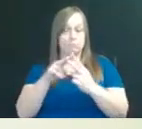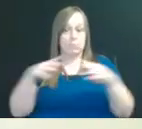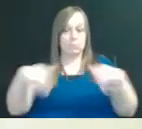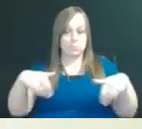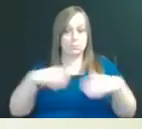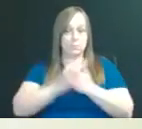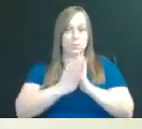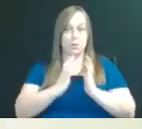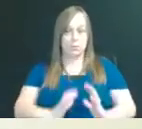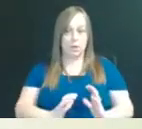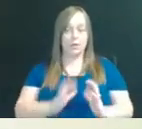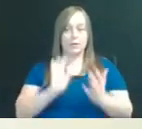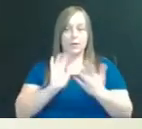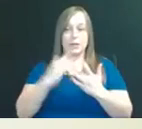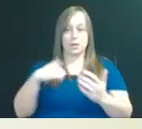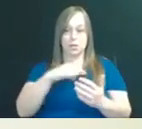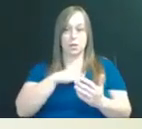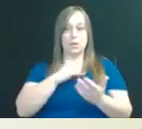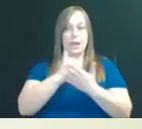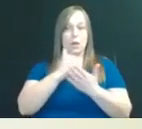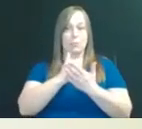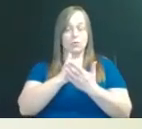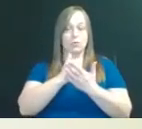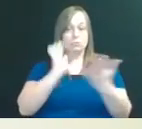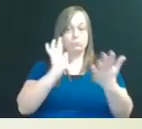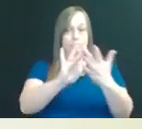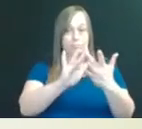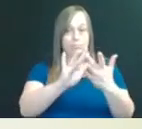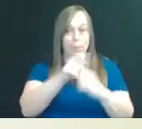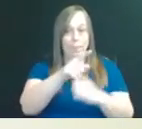you can contact us help you get connected with those services as well.